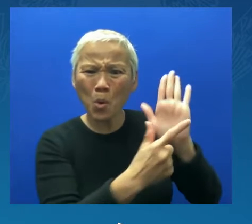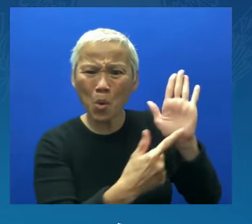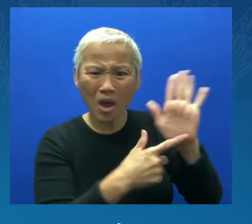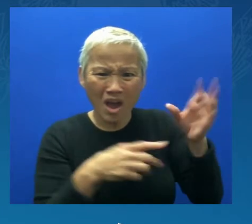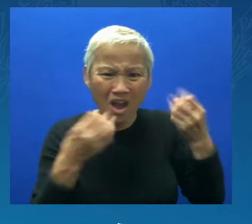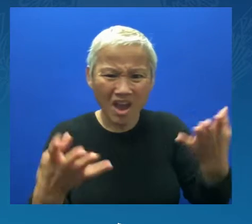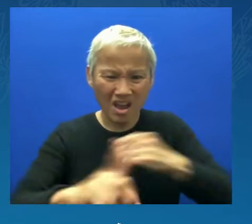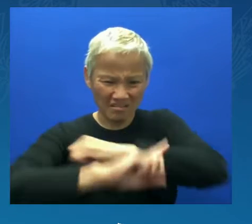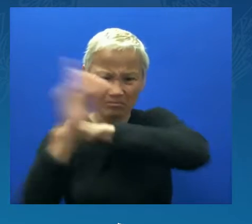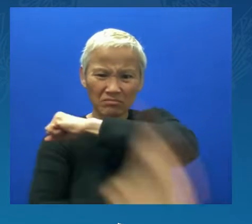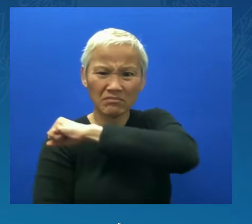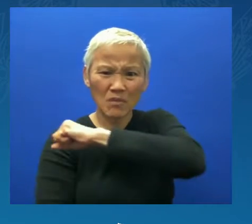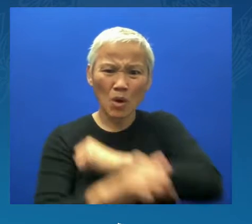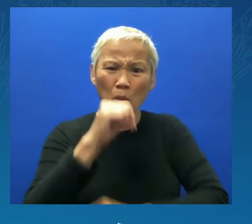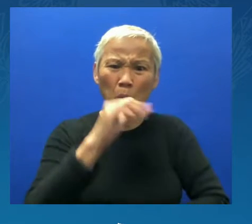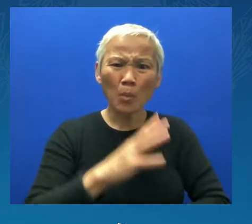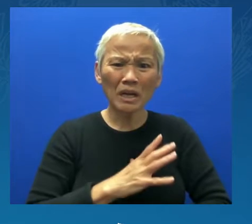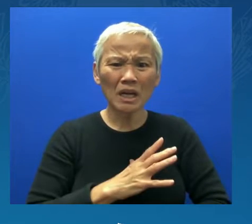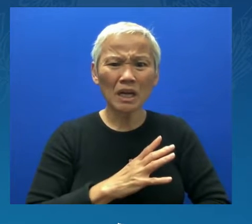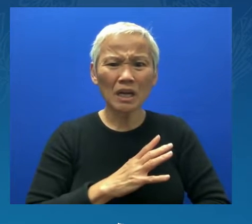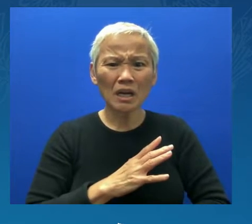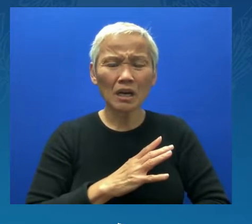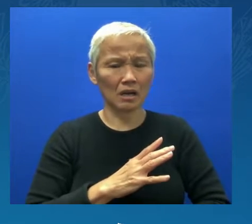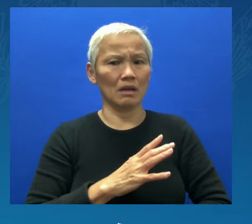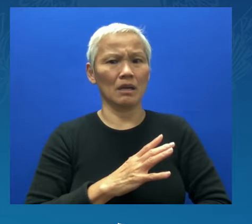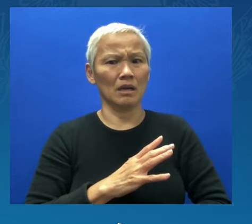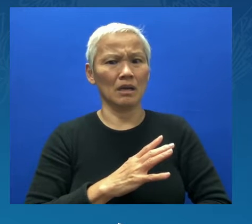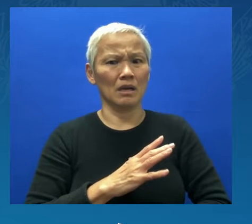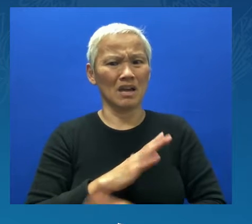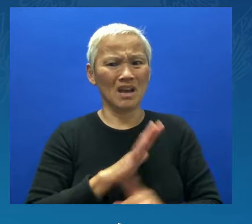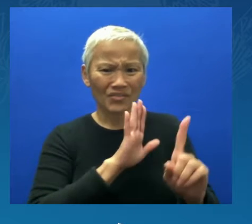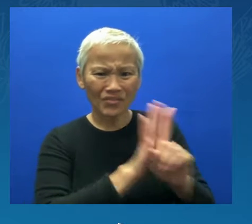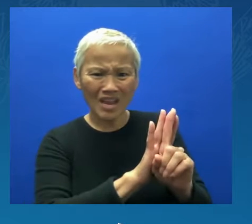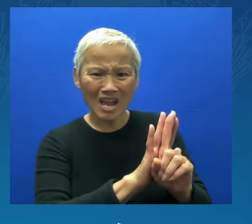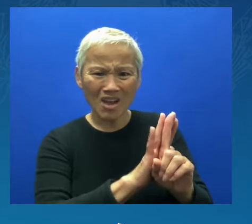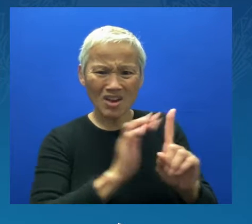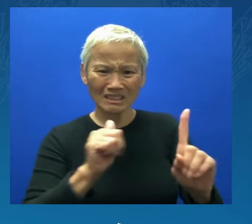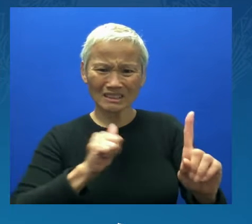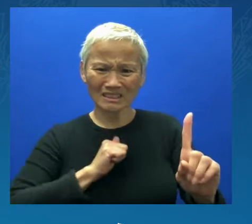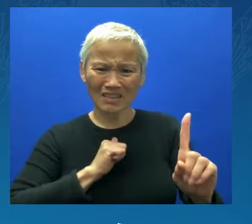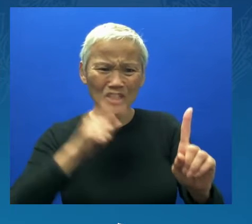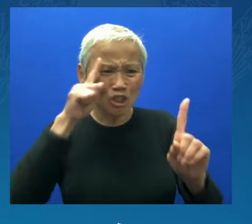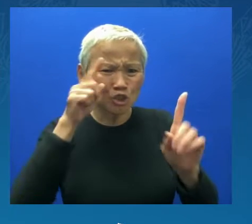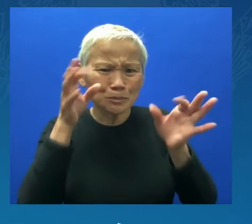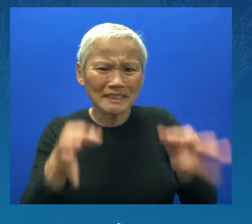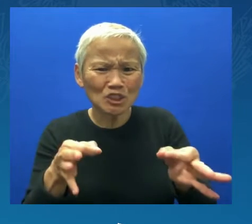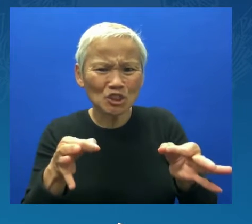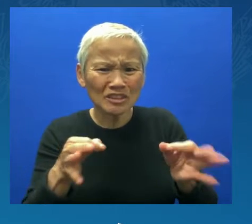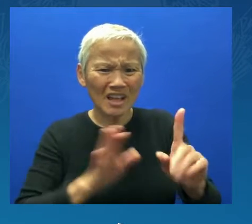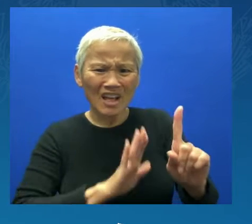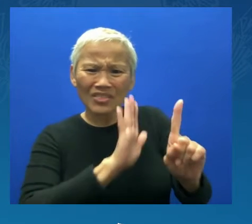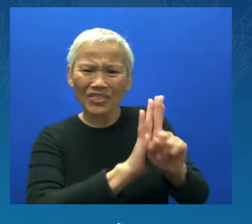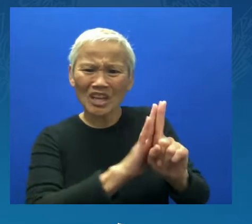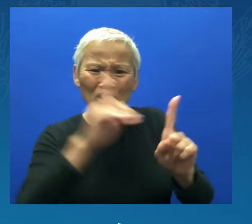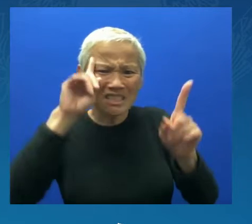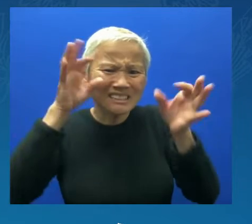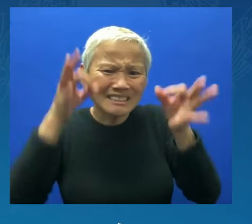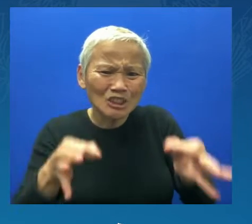who dare to exercise self-determination and make decisions about what they know to be in their best self-interest.